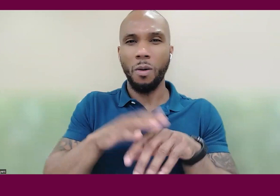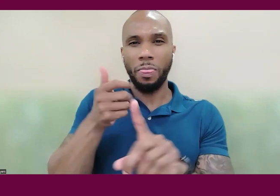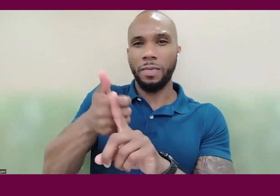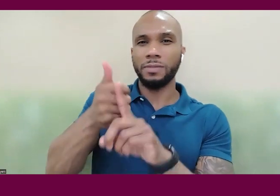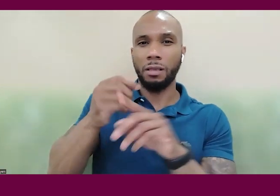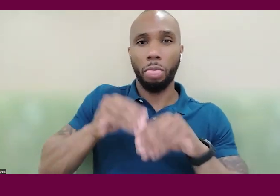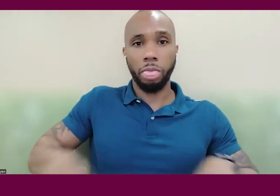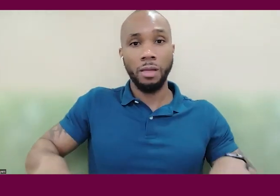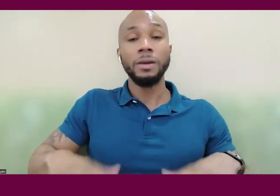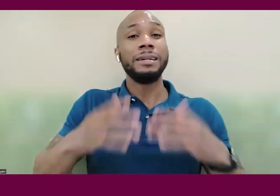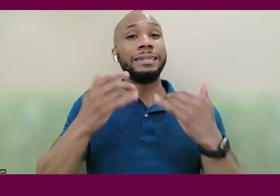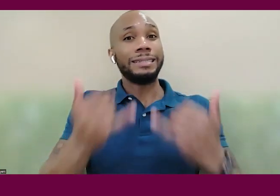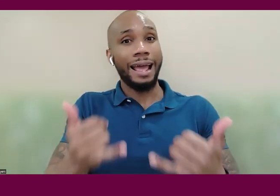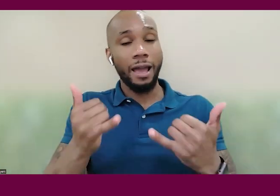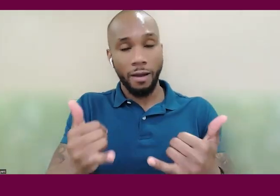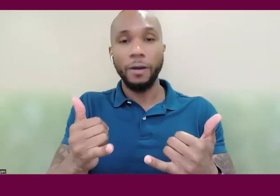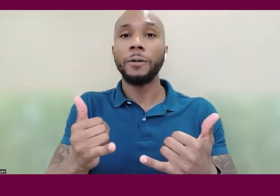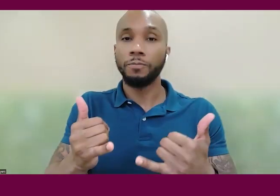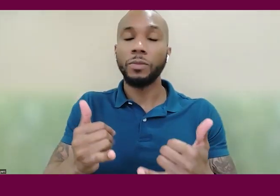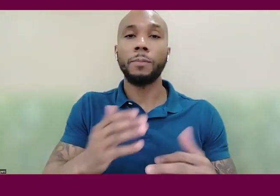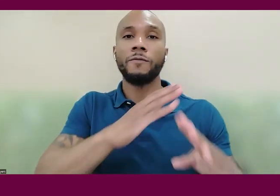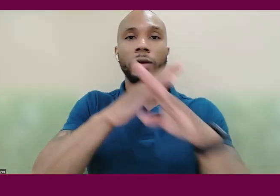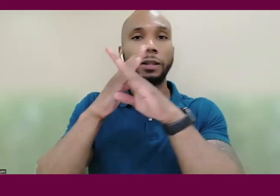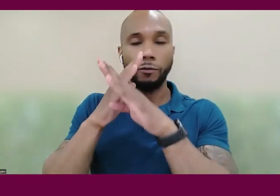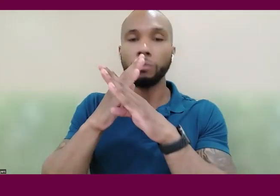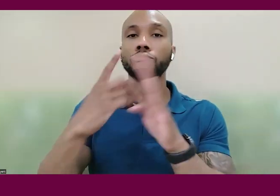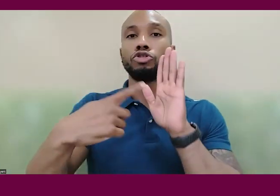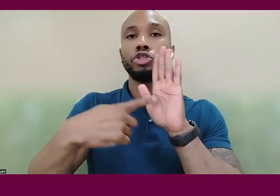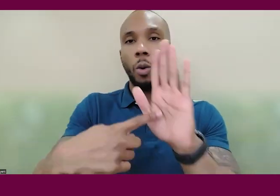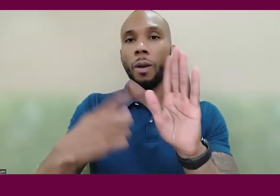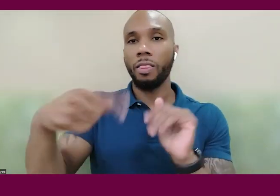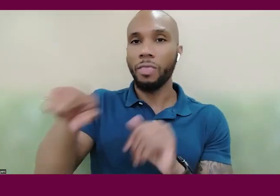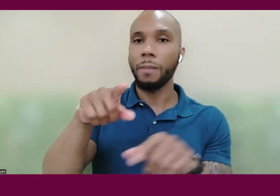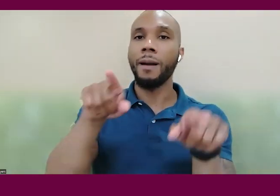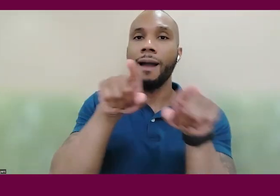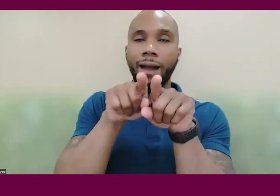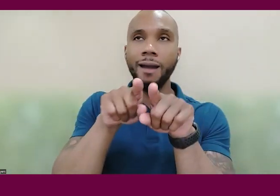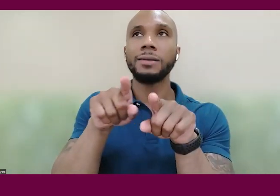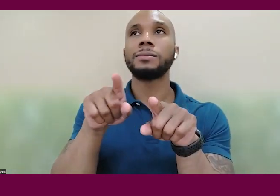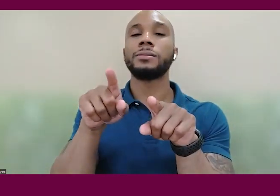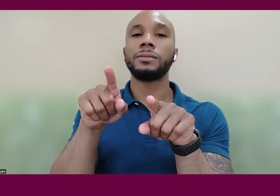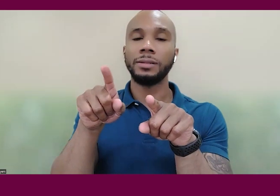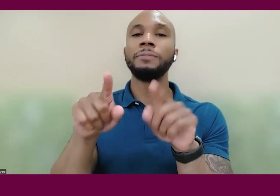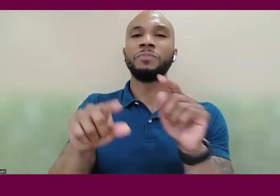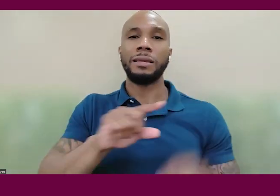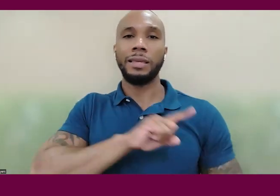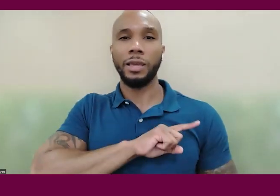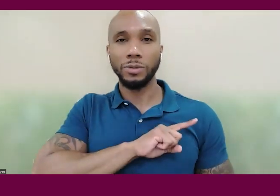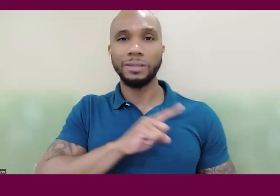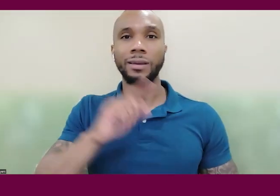Now they are being prevented from showing them as guilty adult.